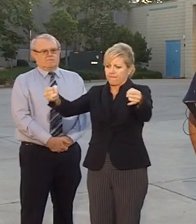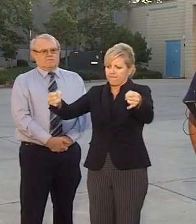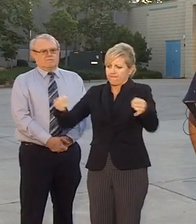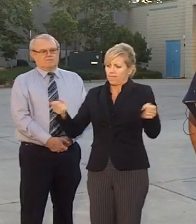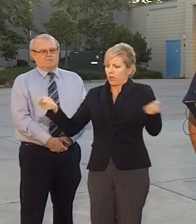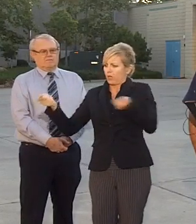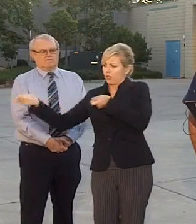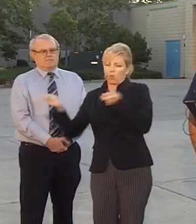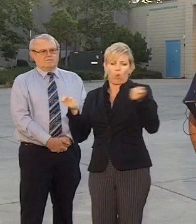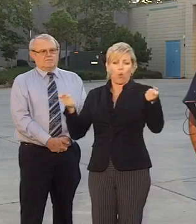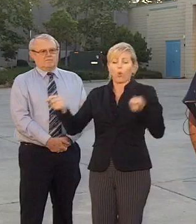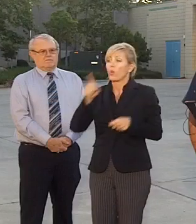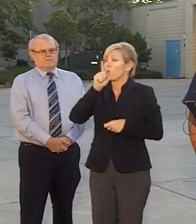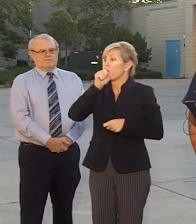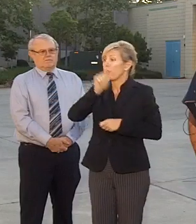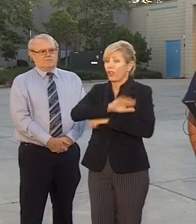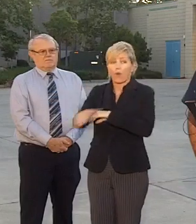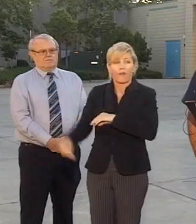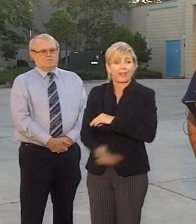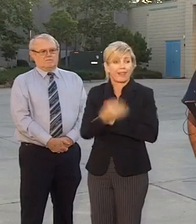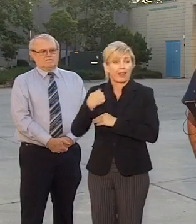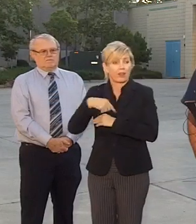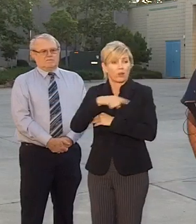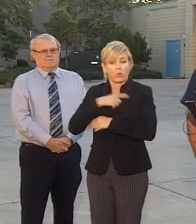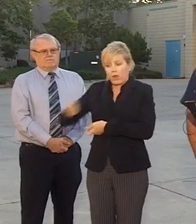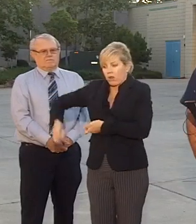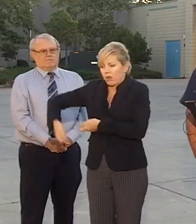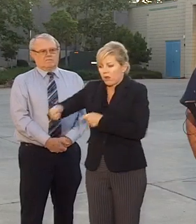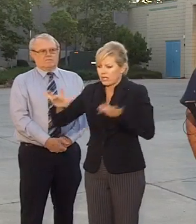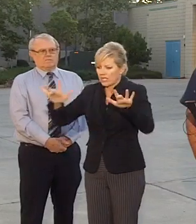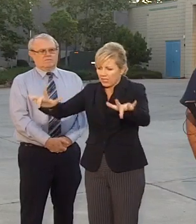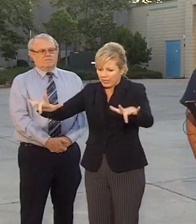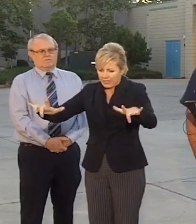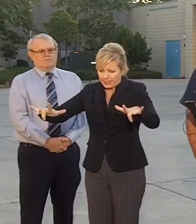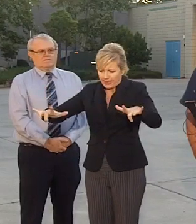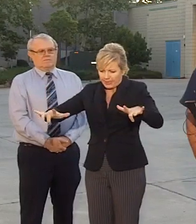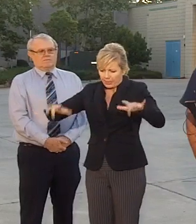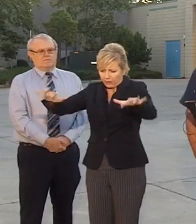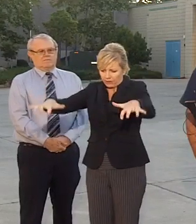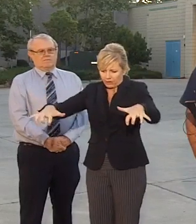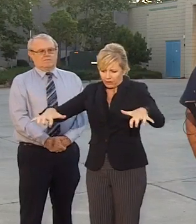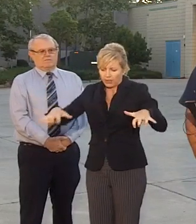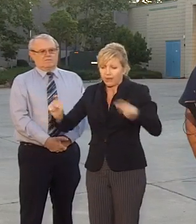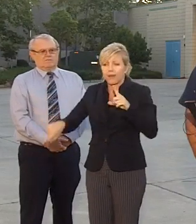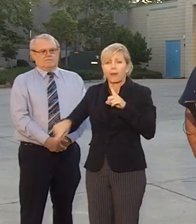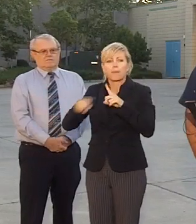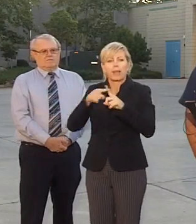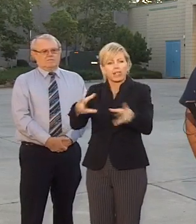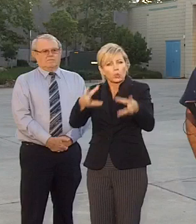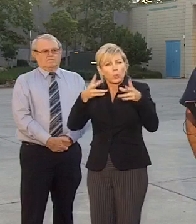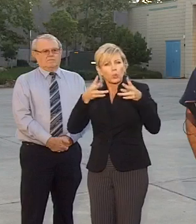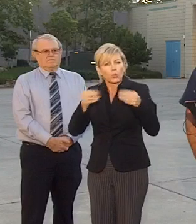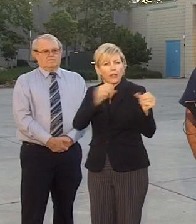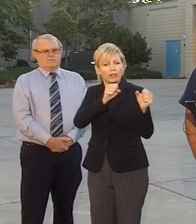putting wet line and cutting line so that's what got us to the sixty percent I can't give